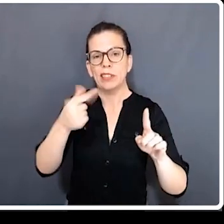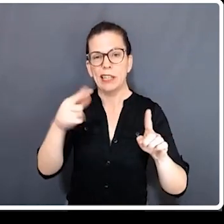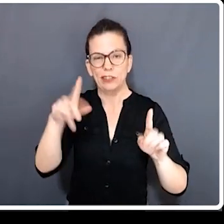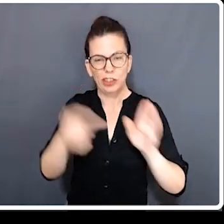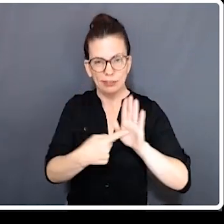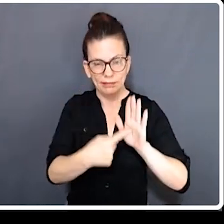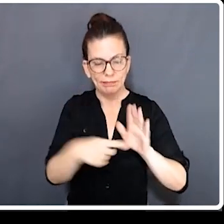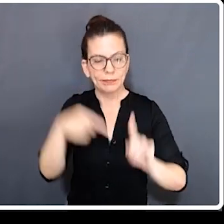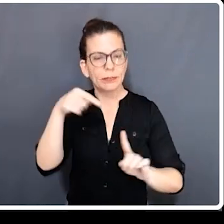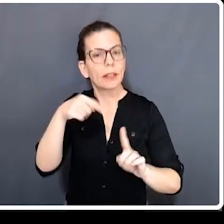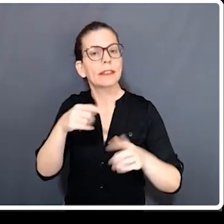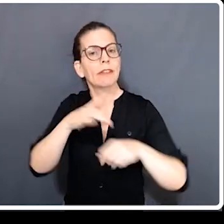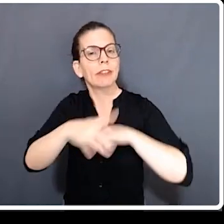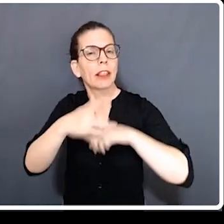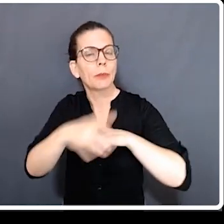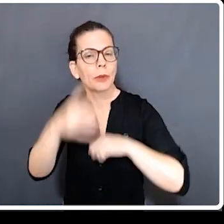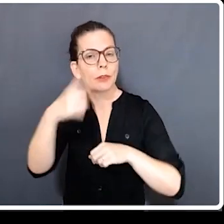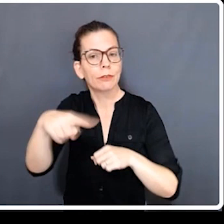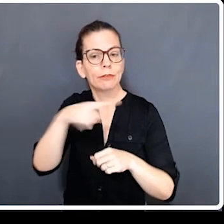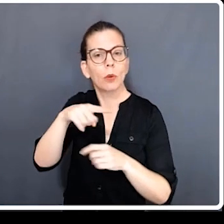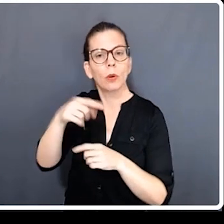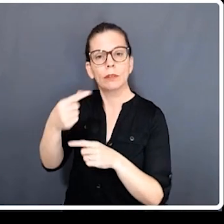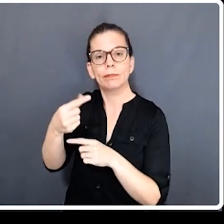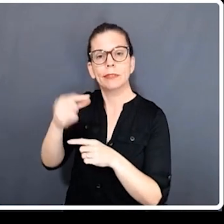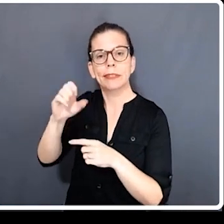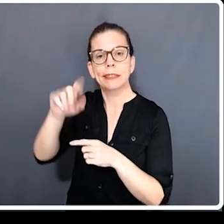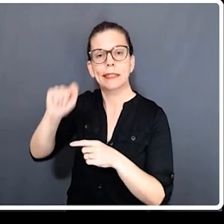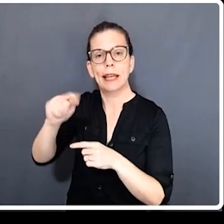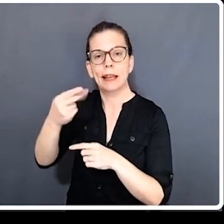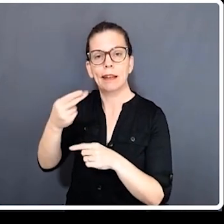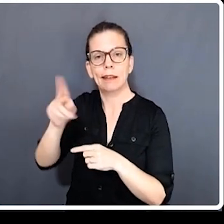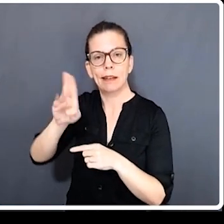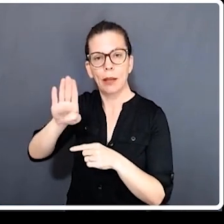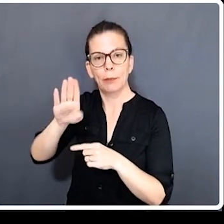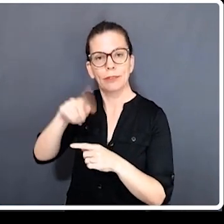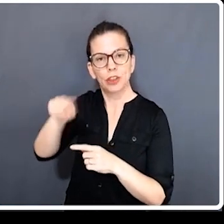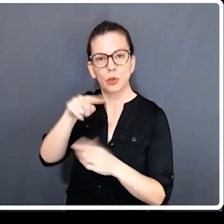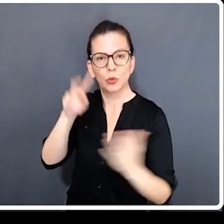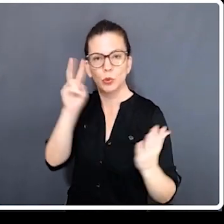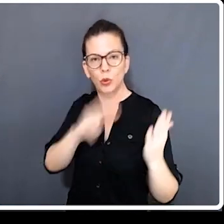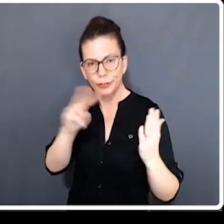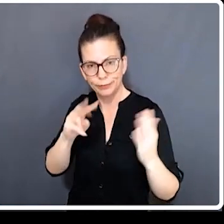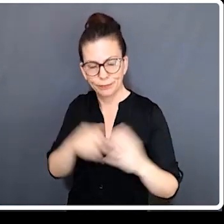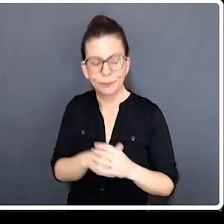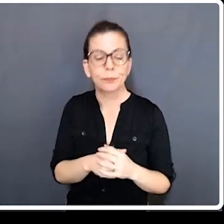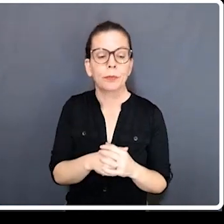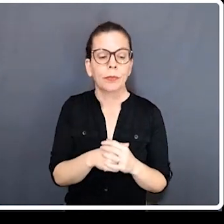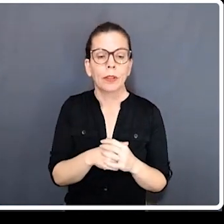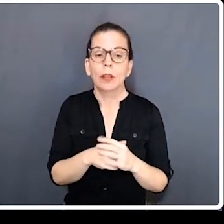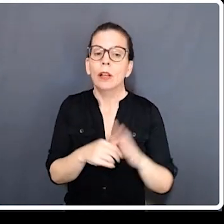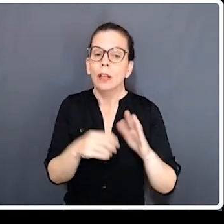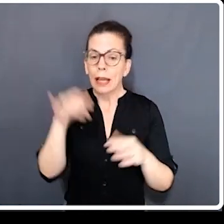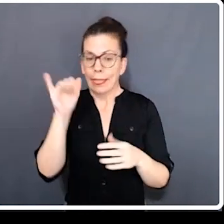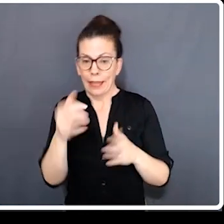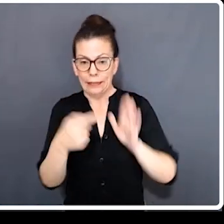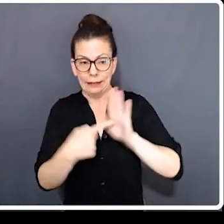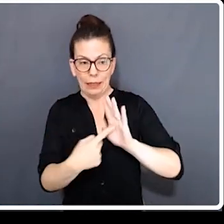that is available in GitHub for you to take a look at. But on this demo,